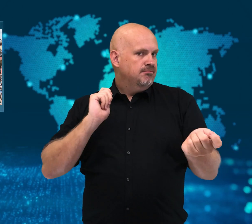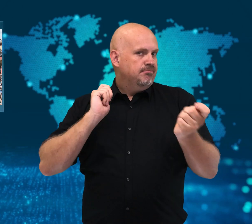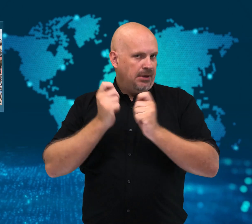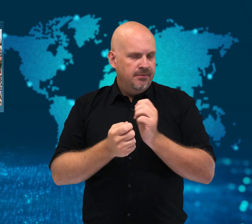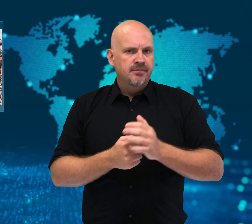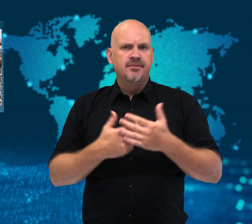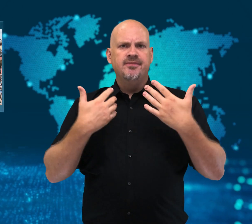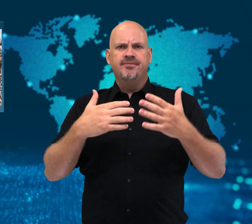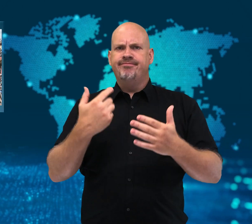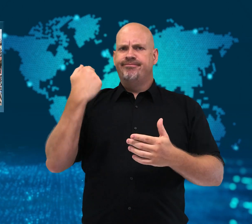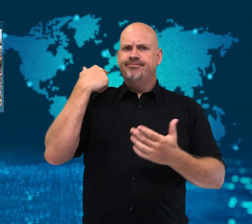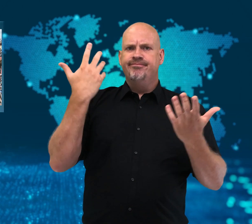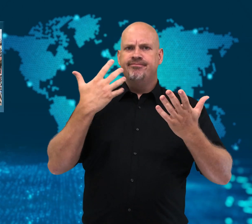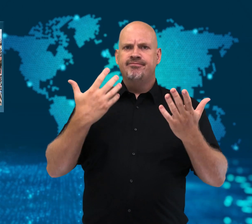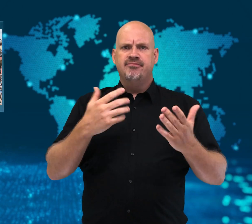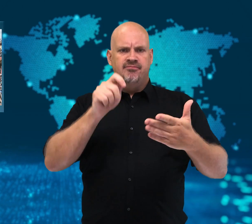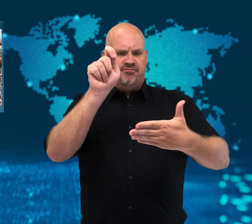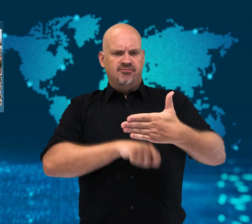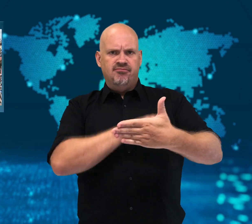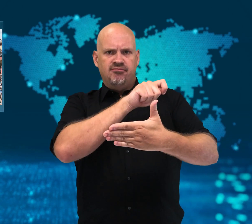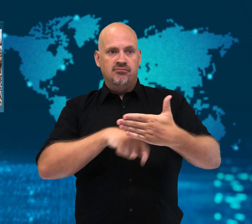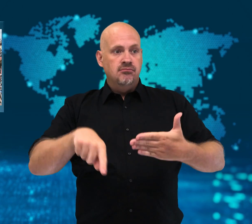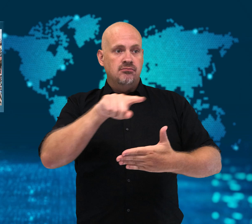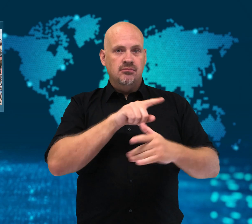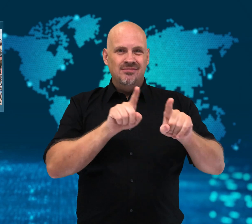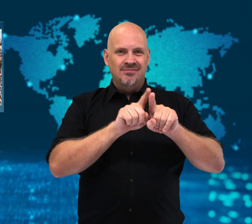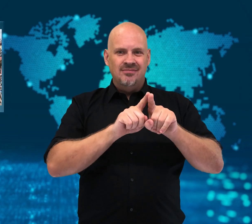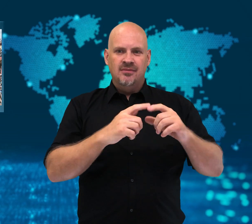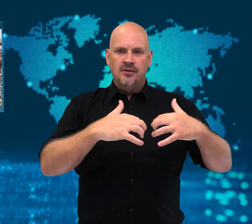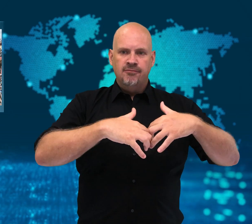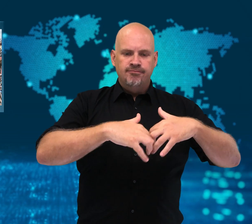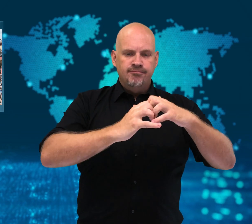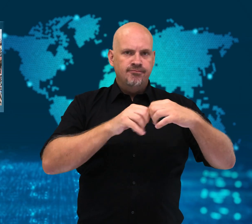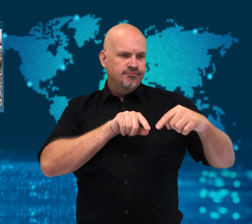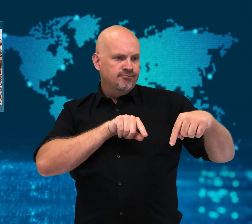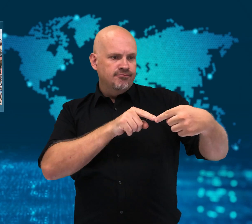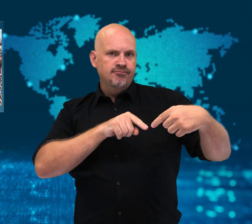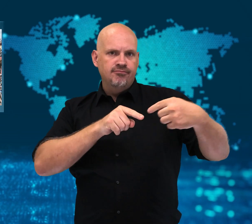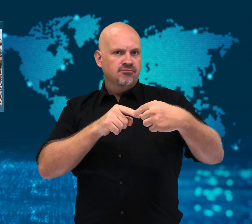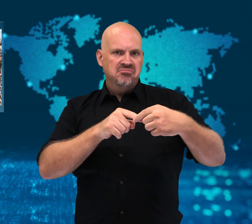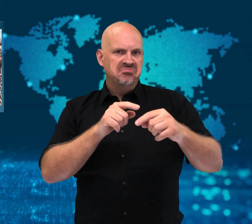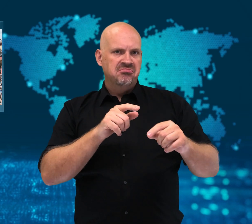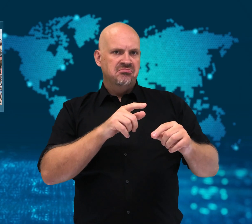He had promised political and economic reforms,